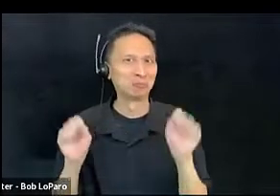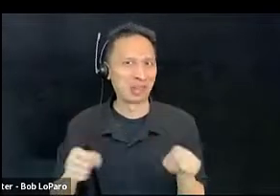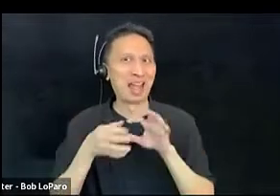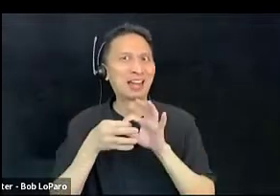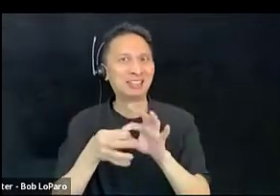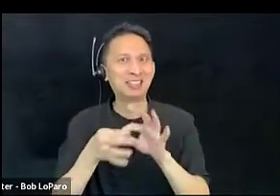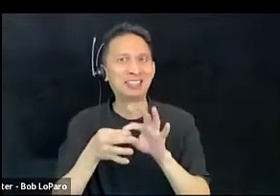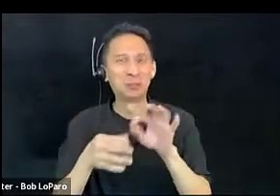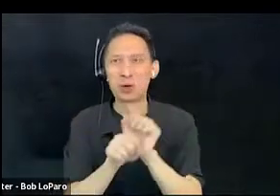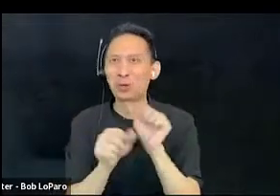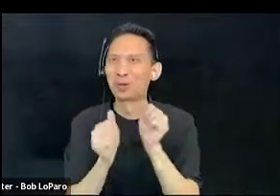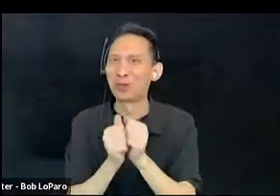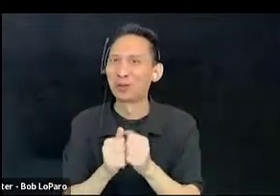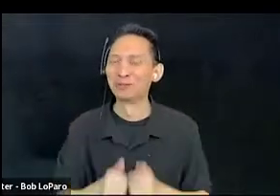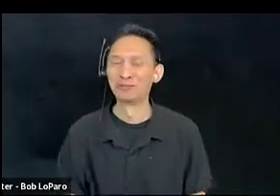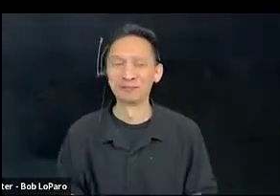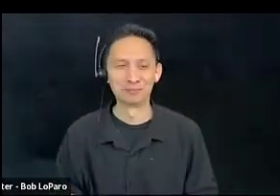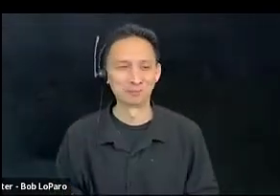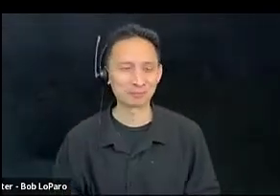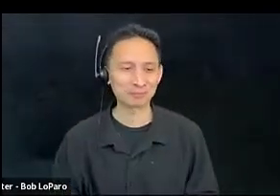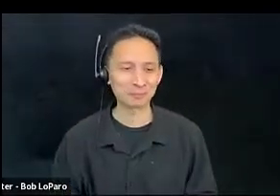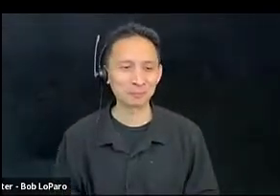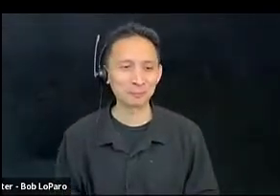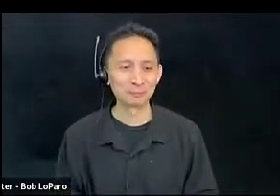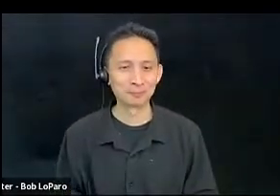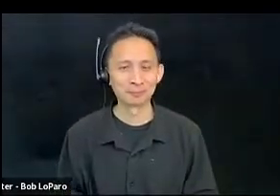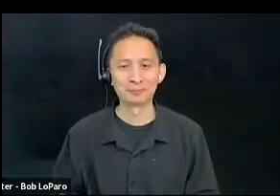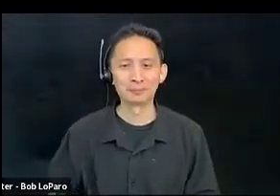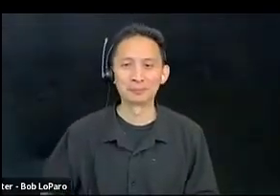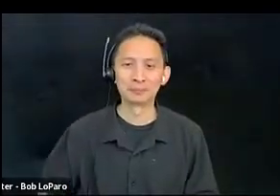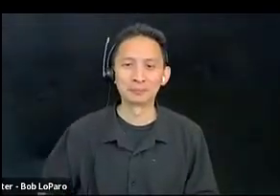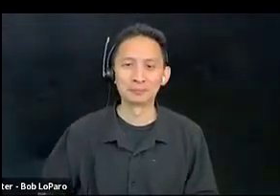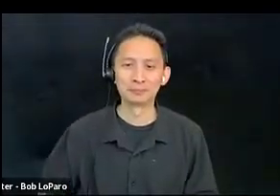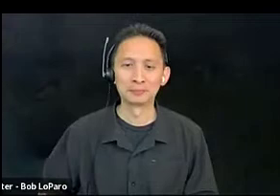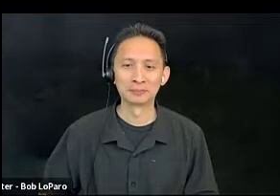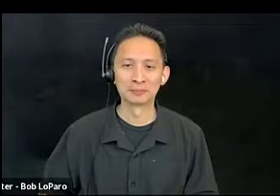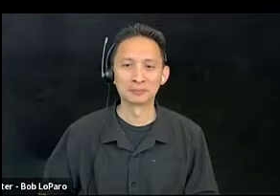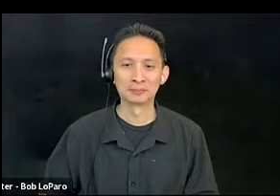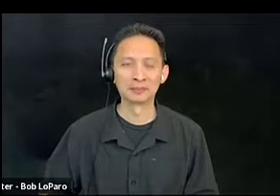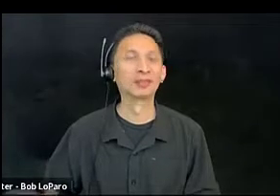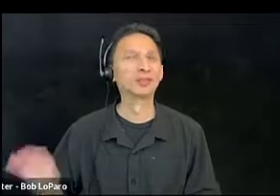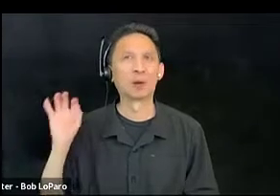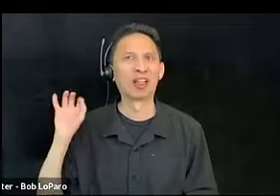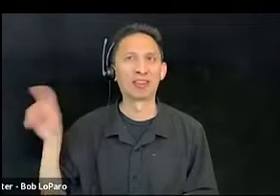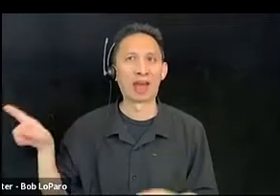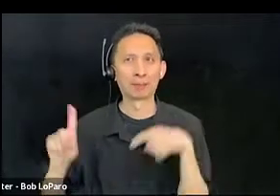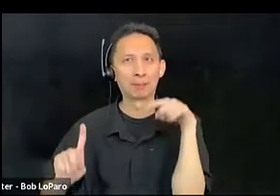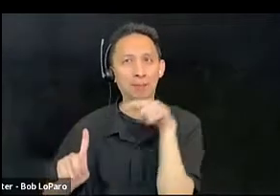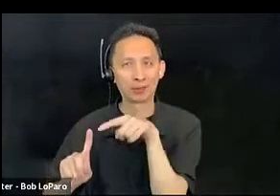So, that is a big issue though. And that's one that we're gonna see when we get into phase two and three. Once again,